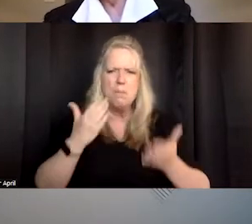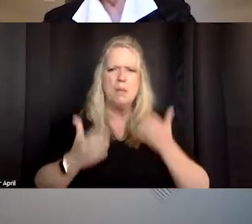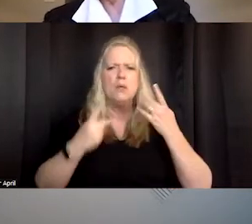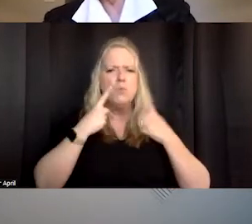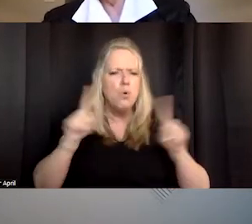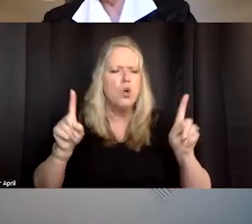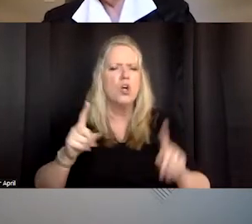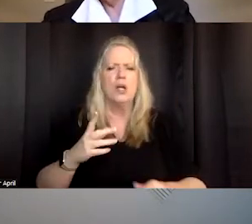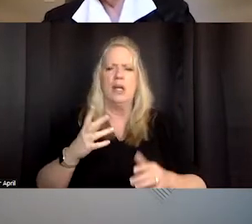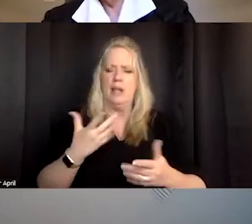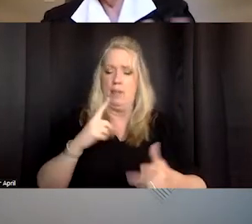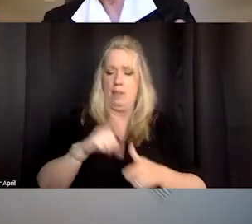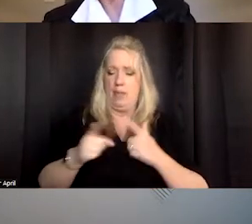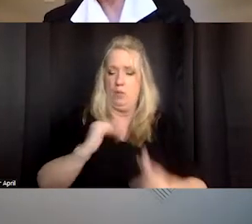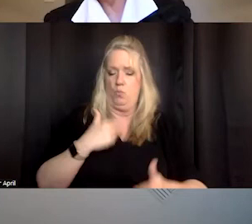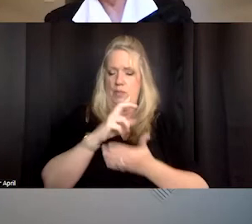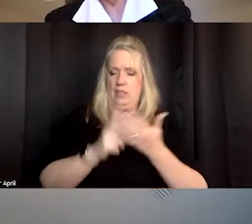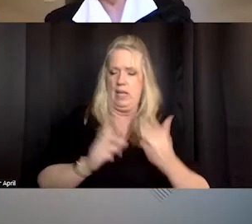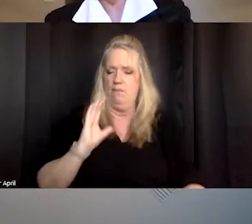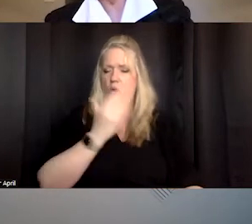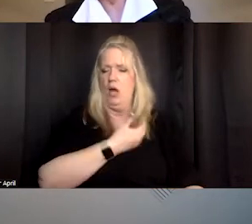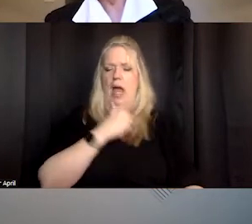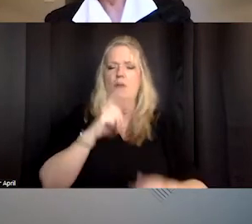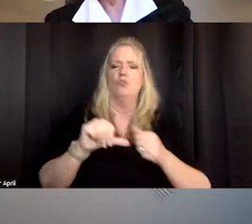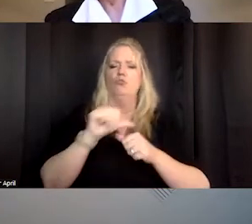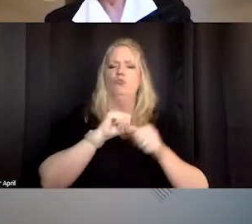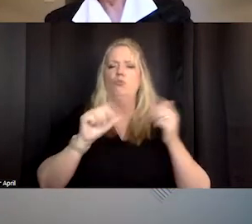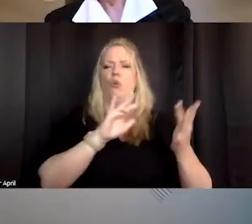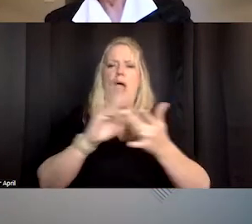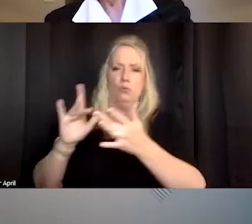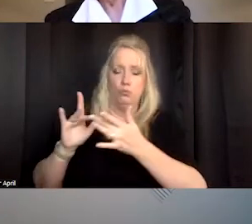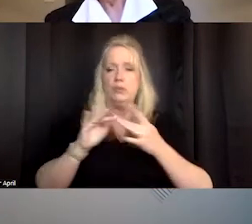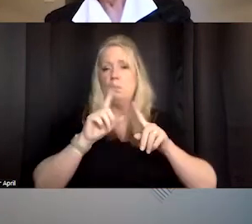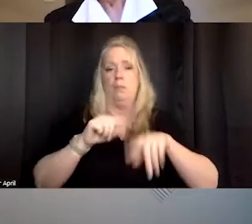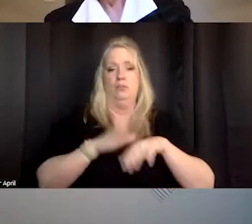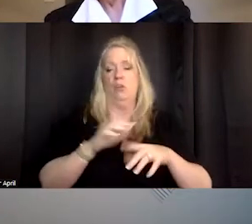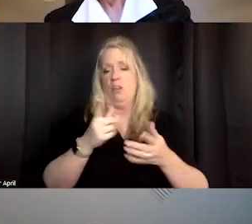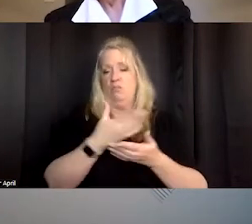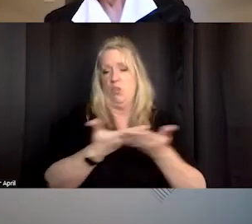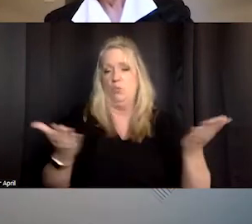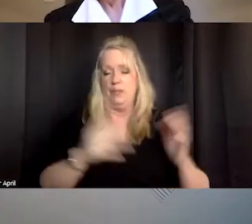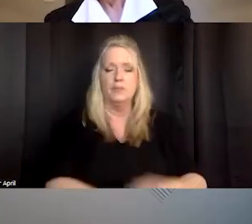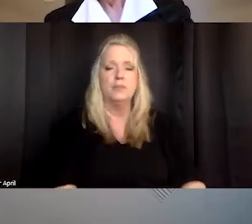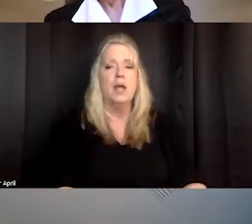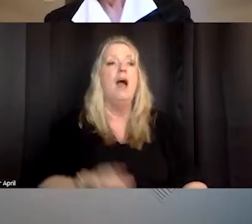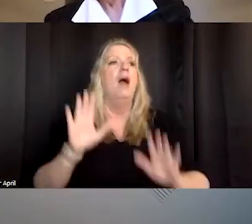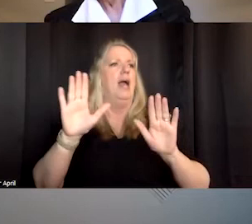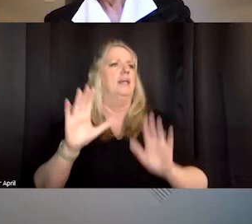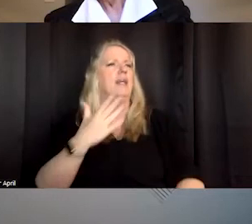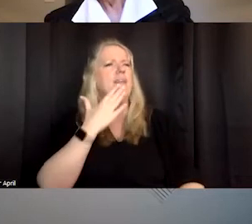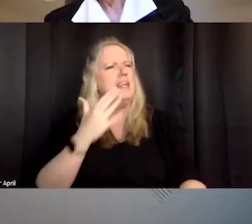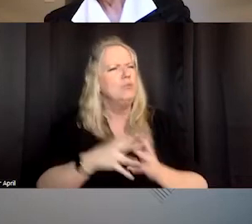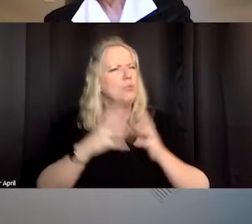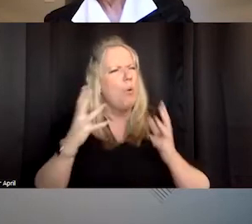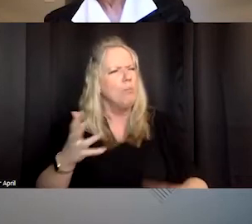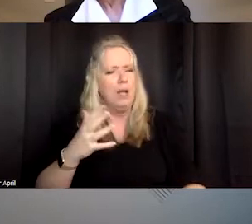WE DESIGNED, OUR, SOCIAL OUTREACH BASED ON THAT. >> EXCELLENT. THANK YOU SO MUCH. WE USE THE POISON